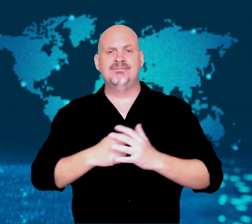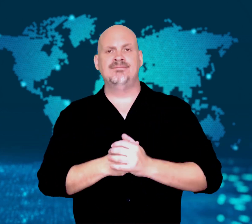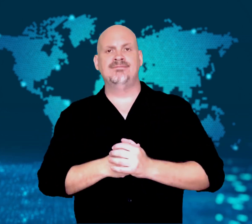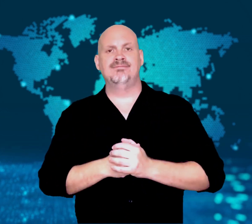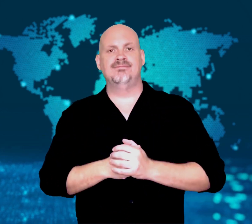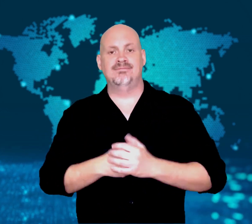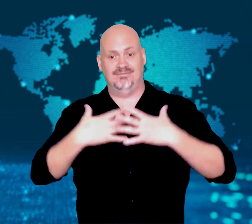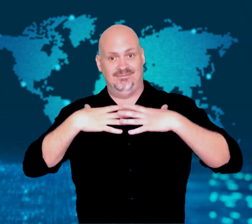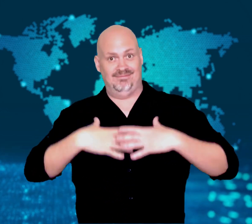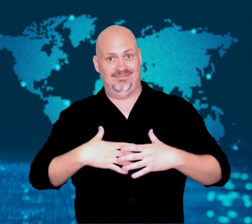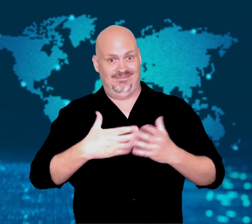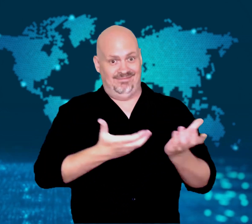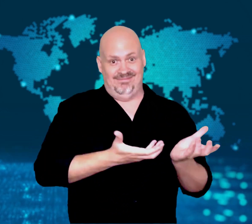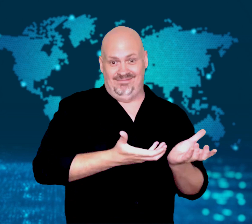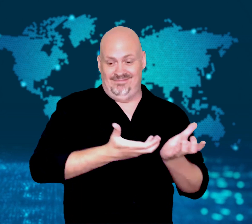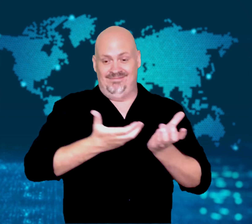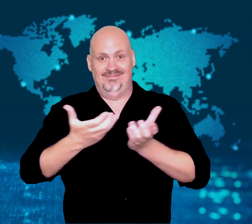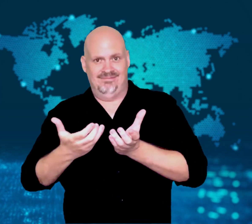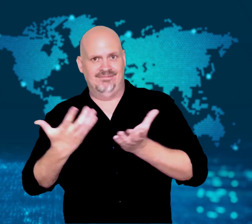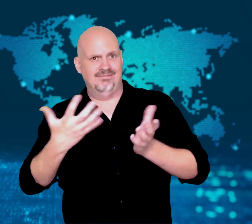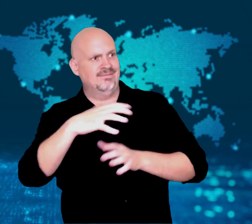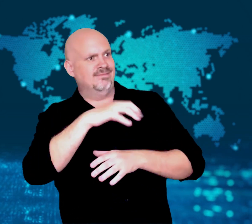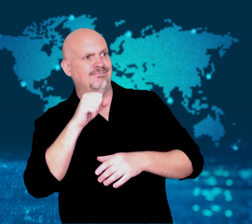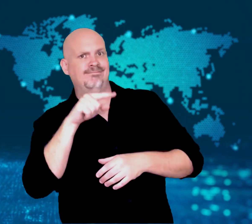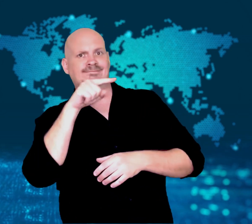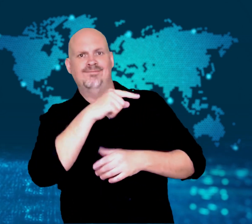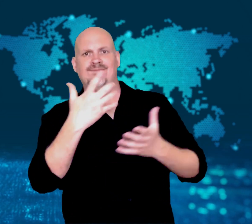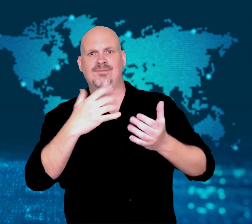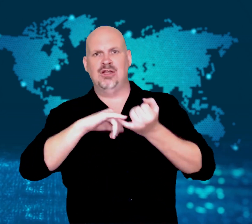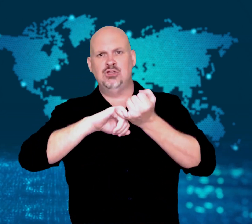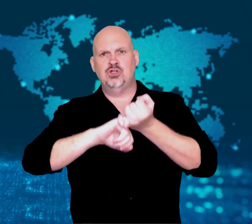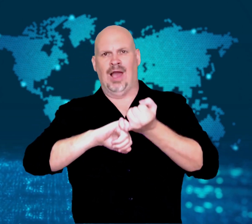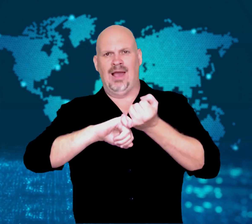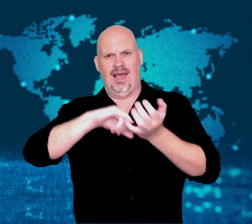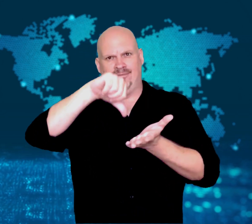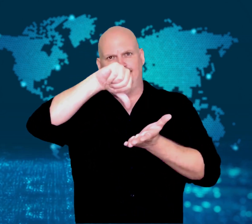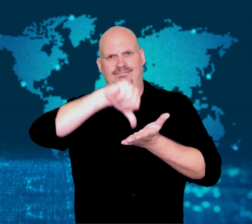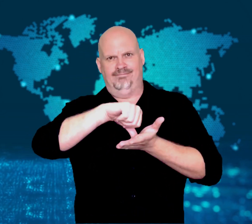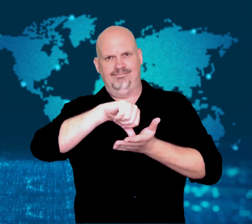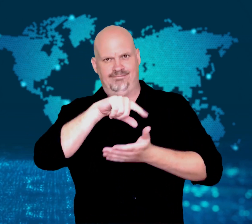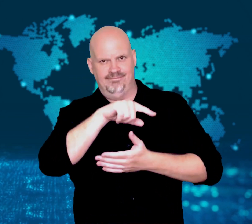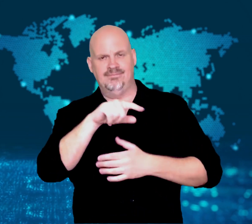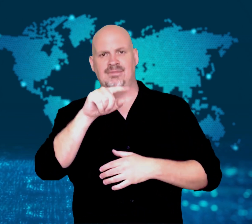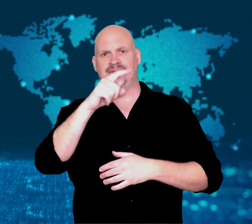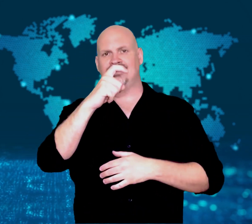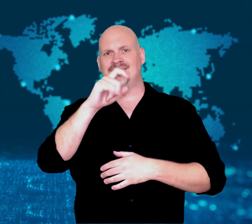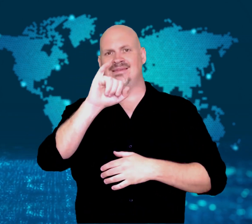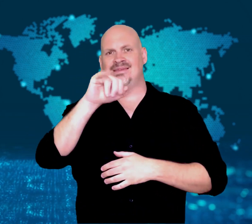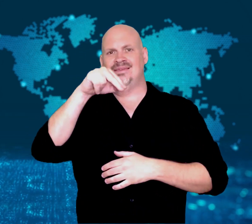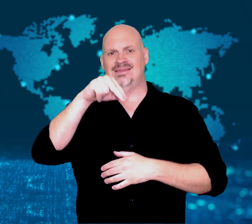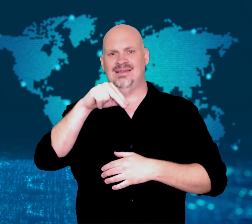The body had been picked up from Shanghai Xinchangzheng Welfare Hospital,